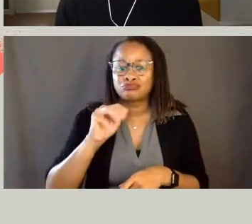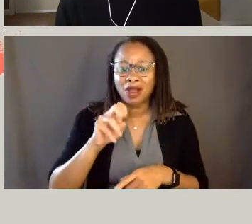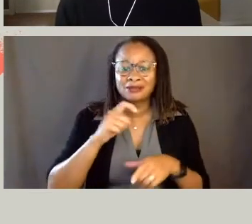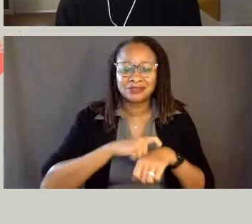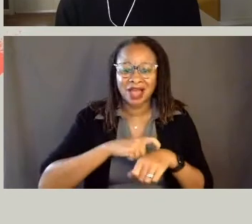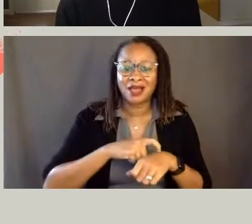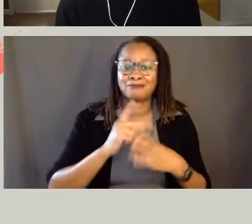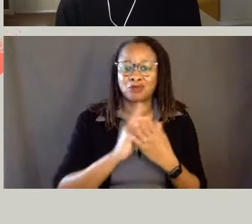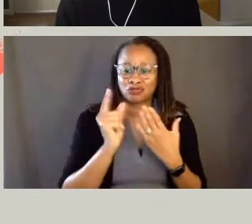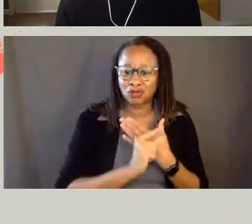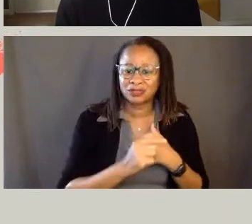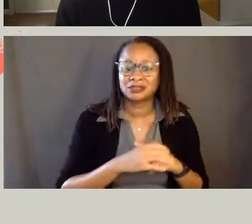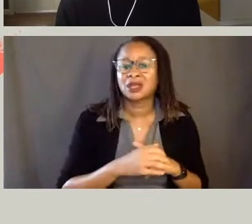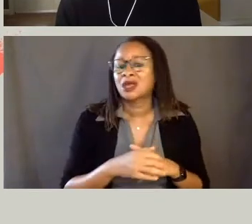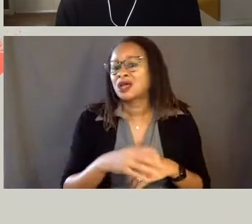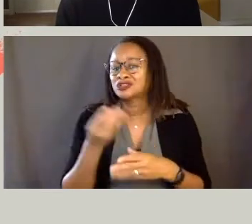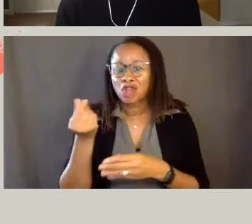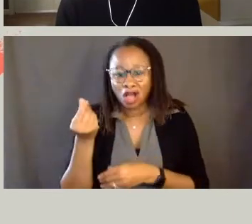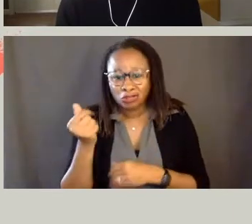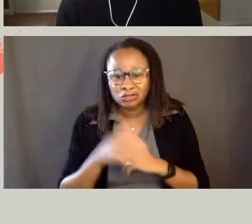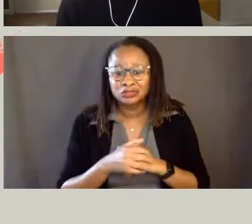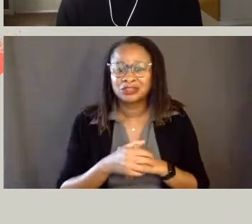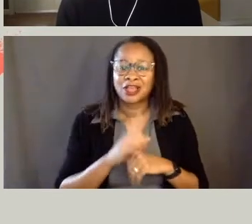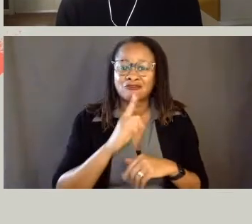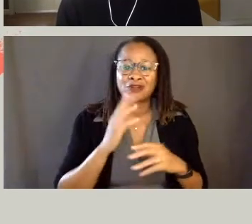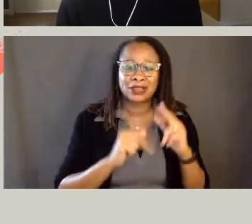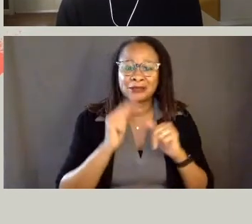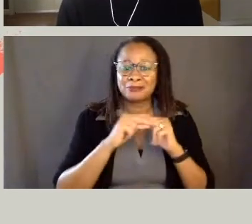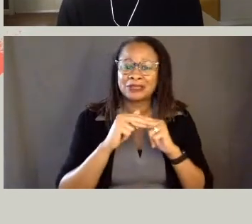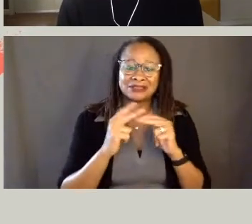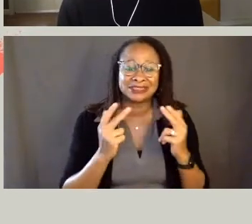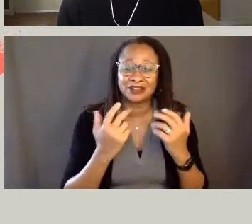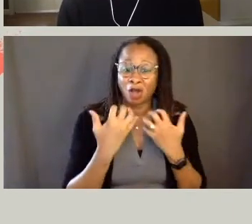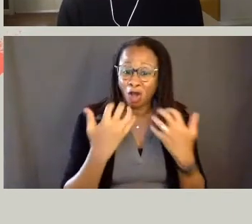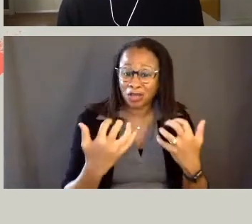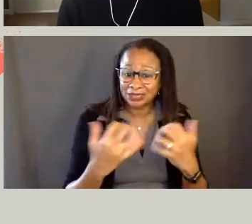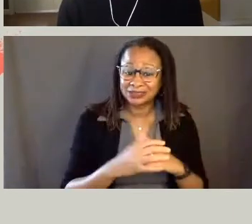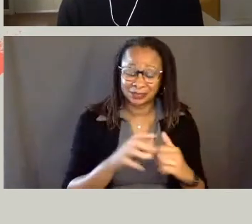marketing dollars, really building audience and talking about who that audience is